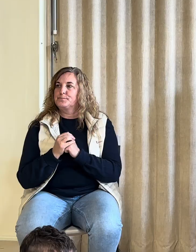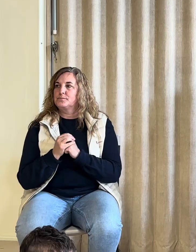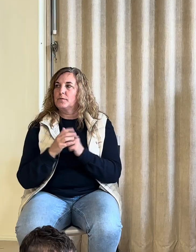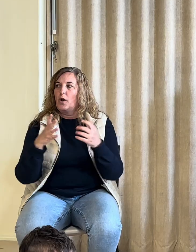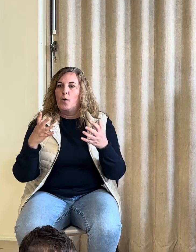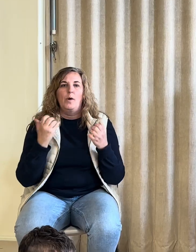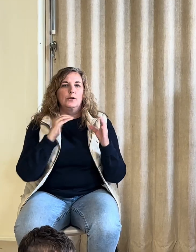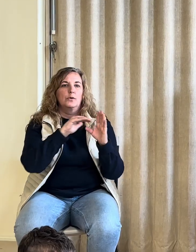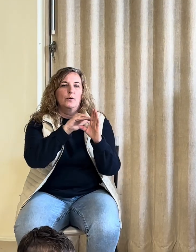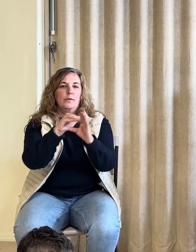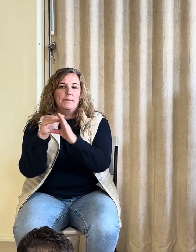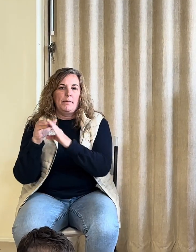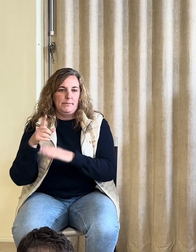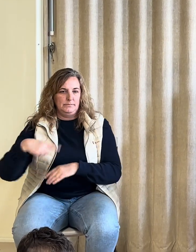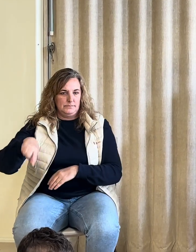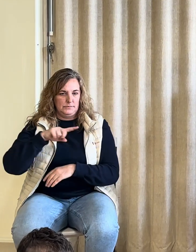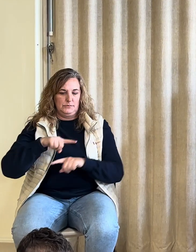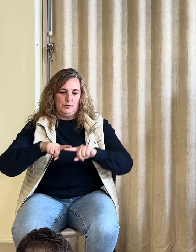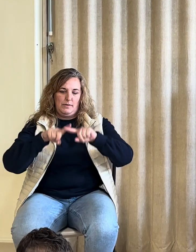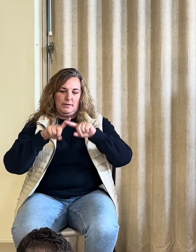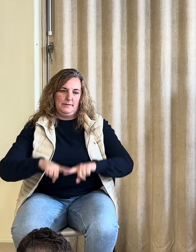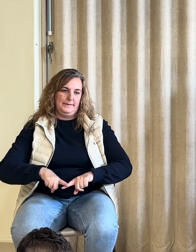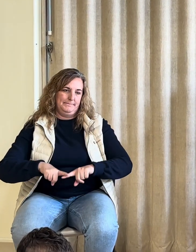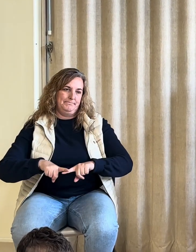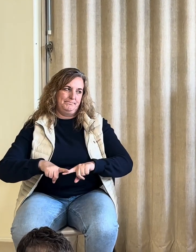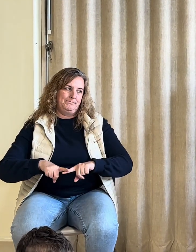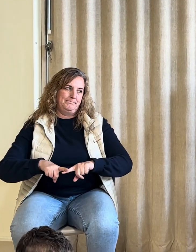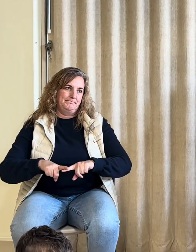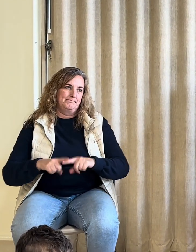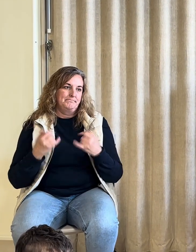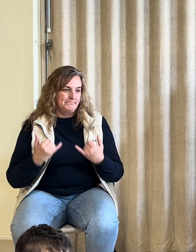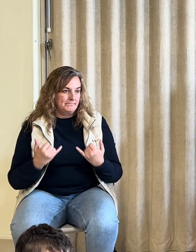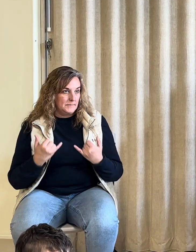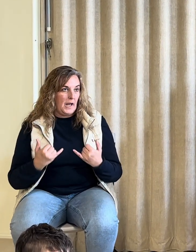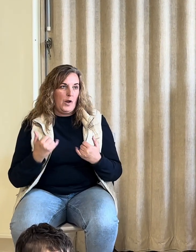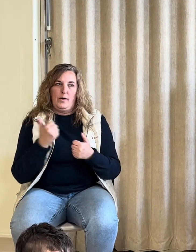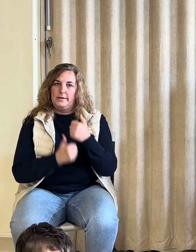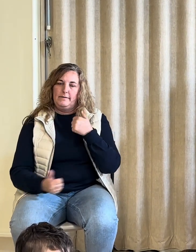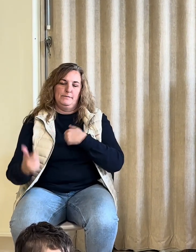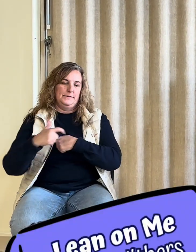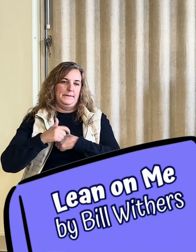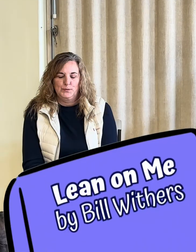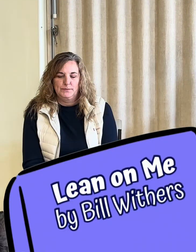all of us to lean on each other in this time, and in every time that we have to come.